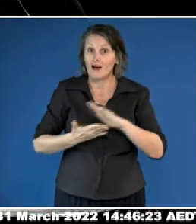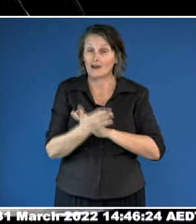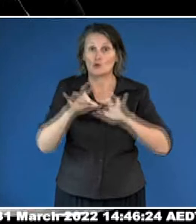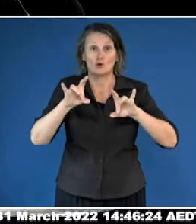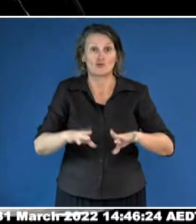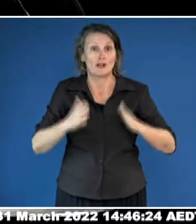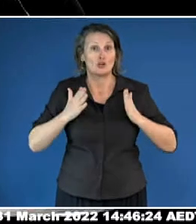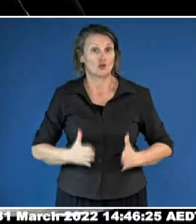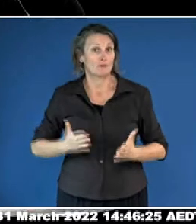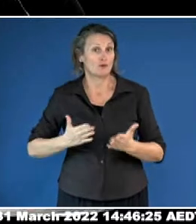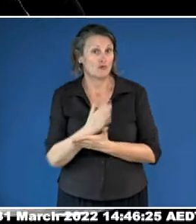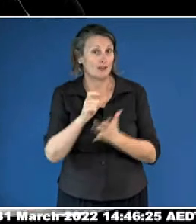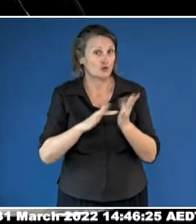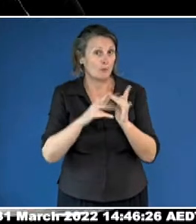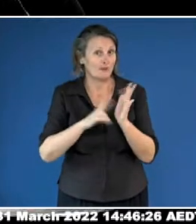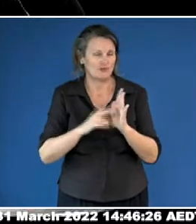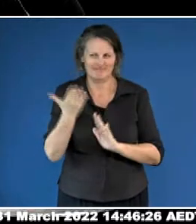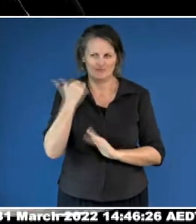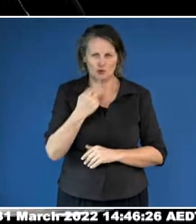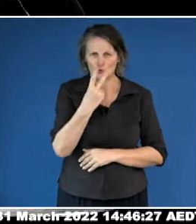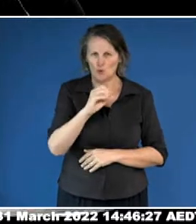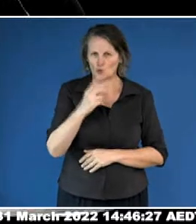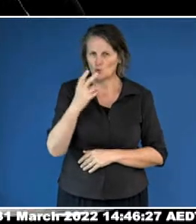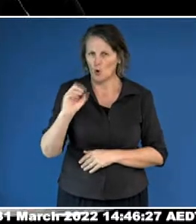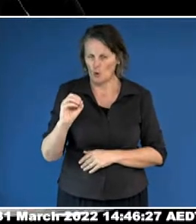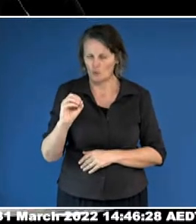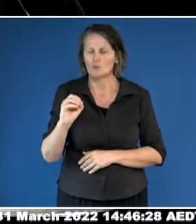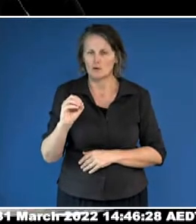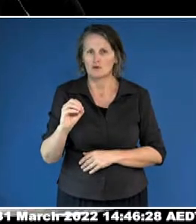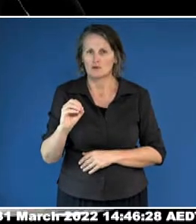released in 2020 that was a result of widespread consultation on the implementation